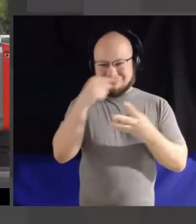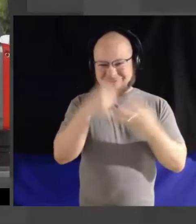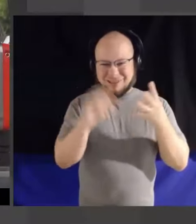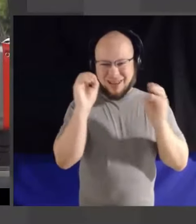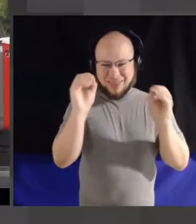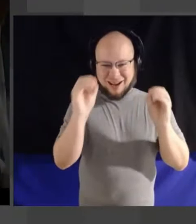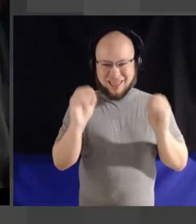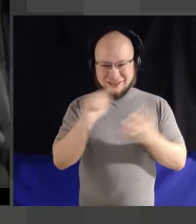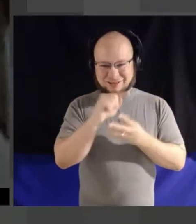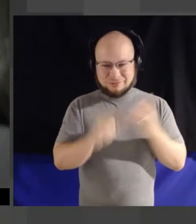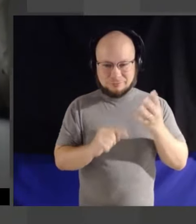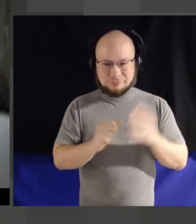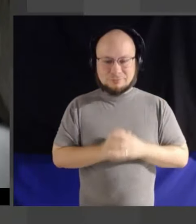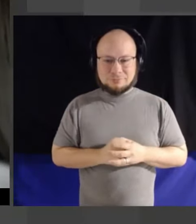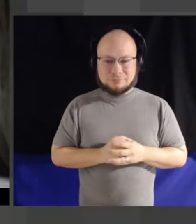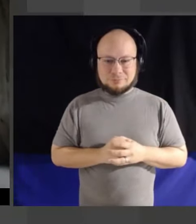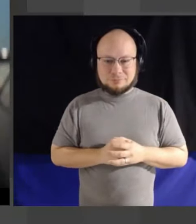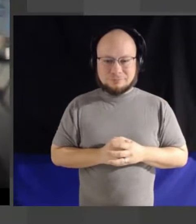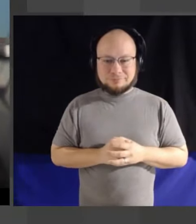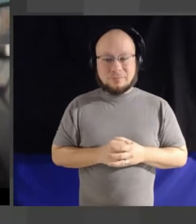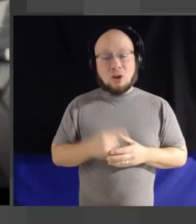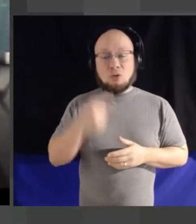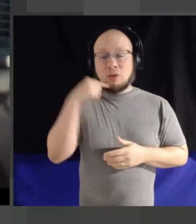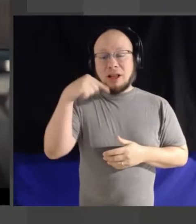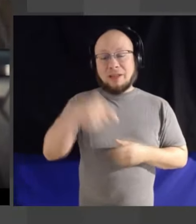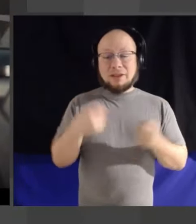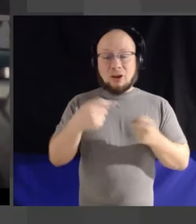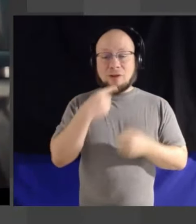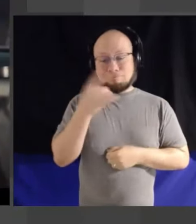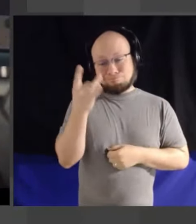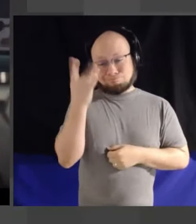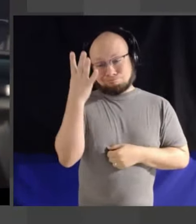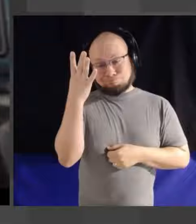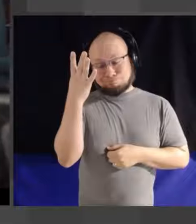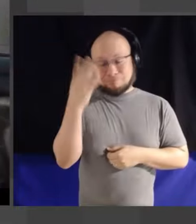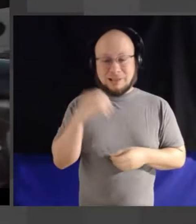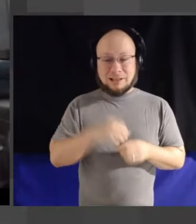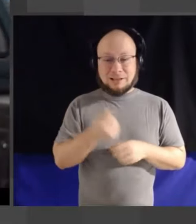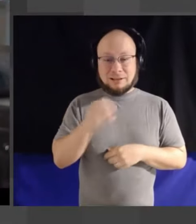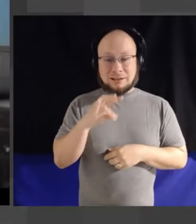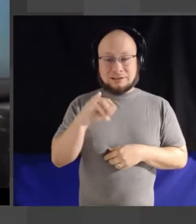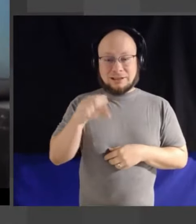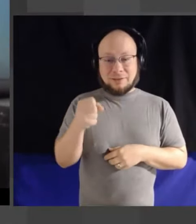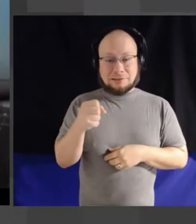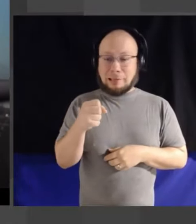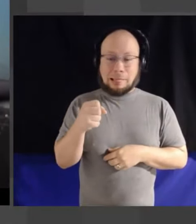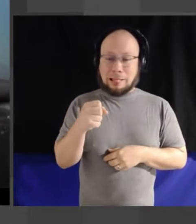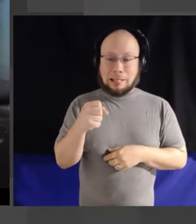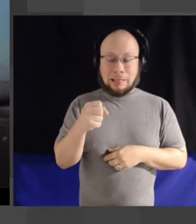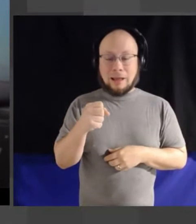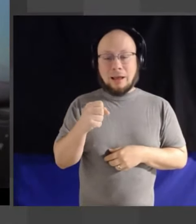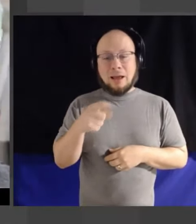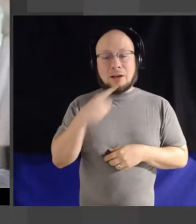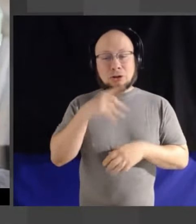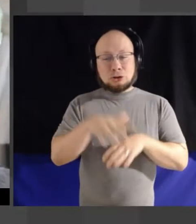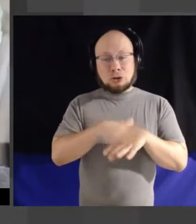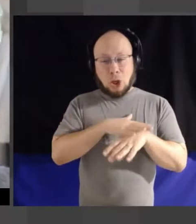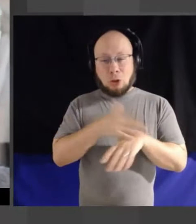NO POWER STEERING. IT'S GOT SEATBELTS. I'VE OWNED IT FOR ABOUT FOUR YEARS. AND TO BE FRANKLY HONEST IT'S PANTS. TIMES WERE DEFINITELY DIFFERENT IN THE 1970s SO IT'S